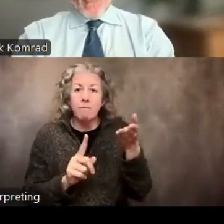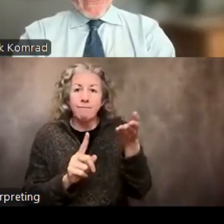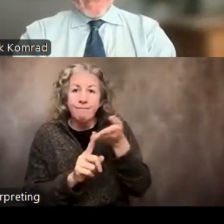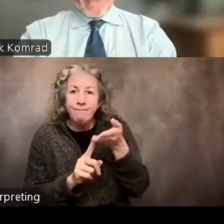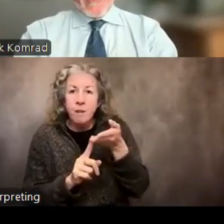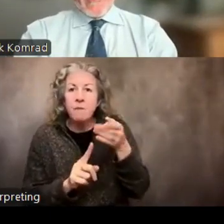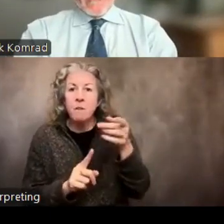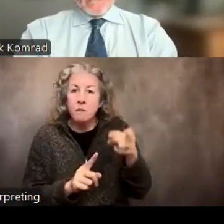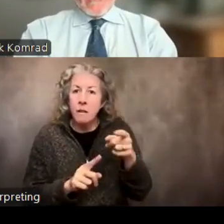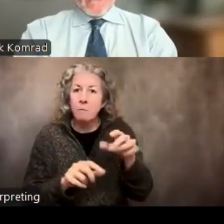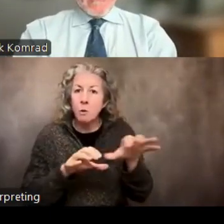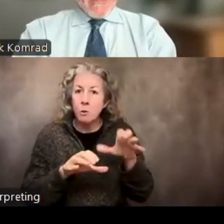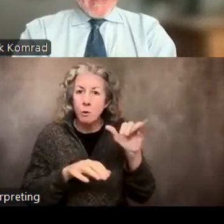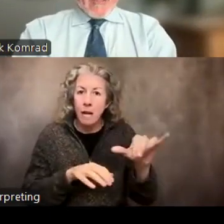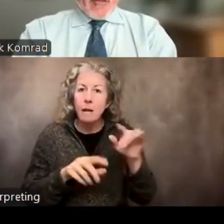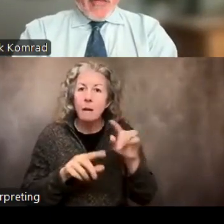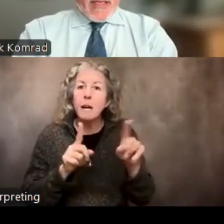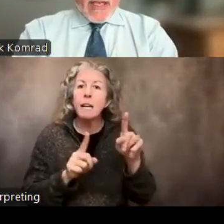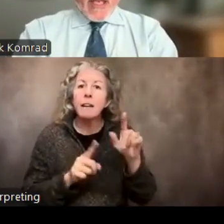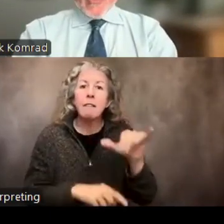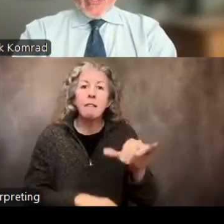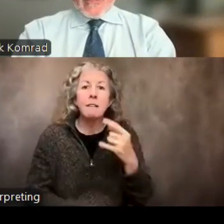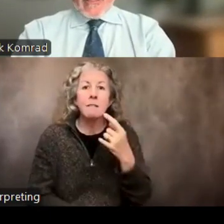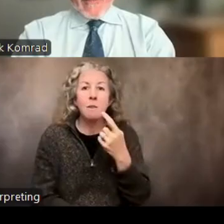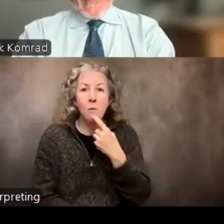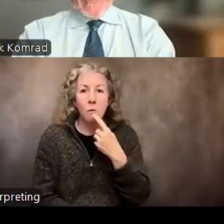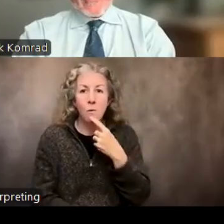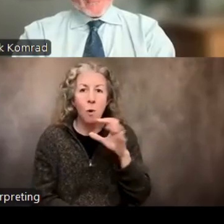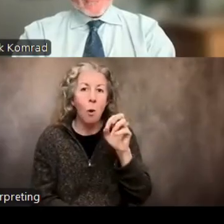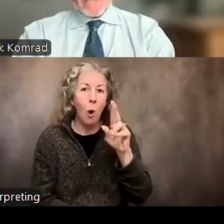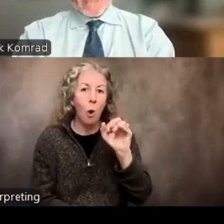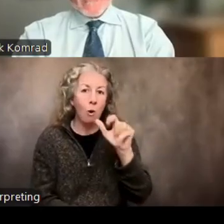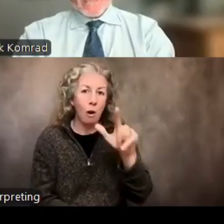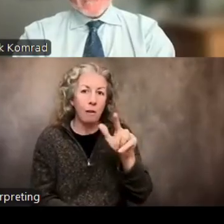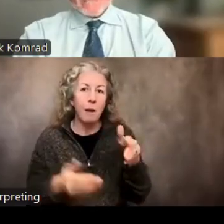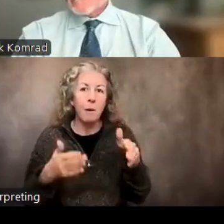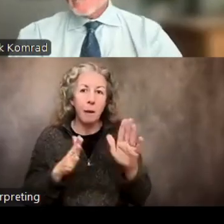method. Euthanasia, on the other hand, is the term that is that